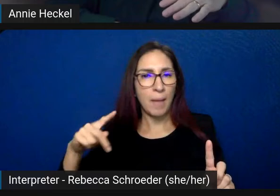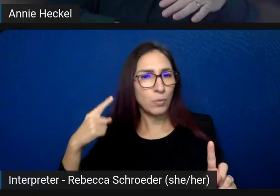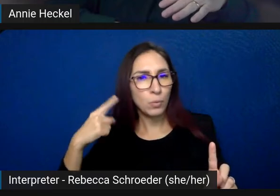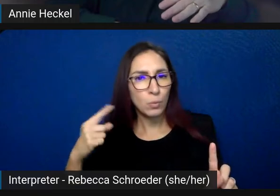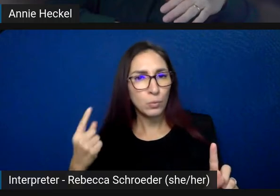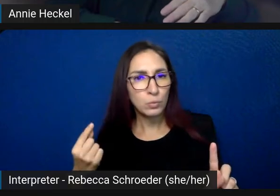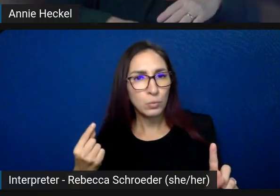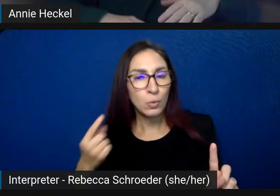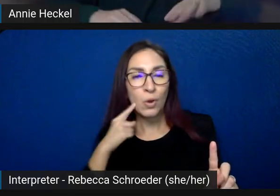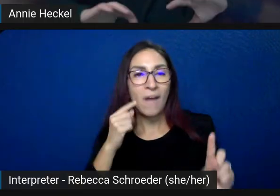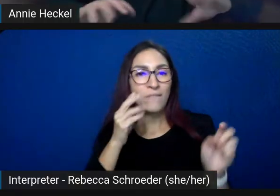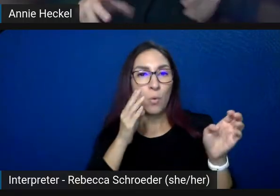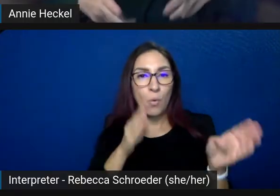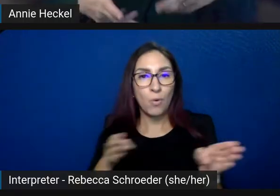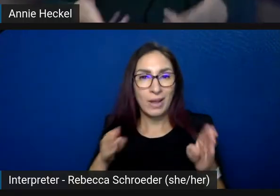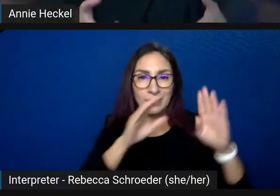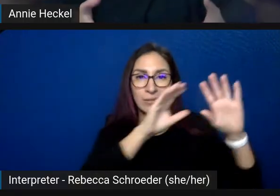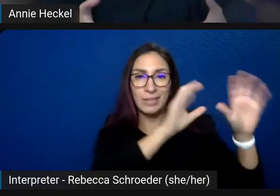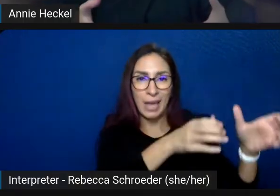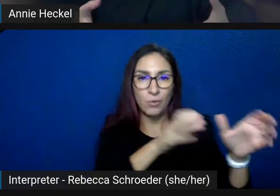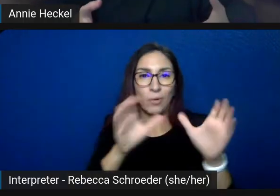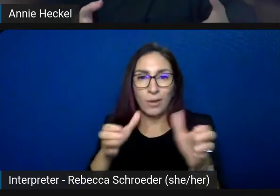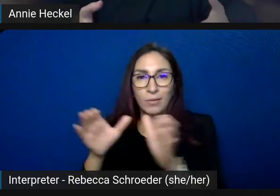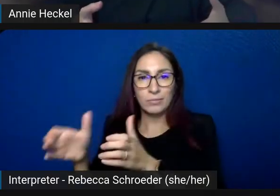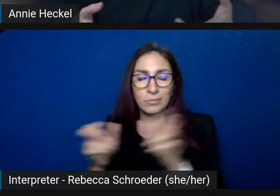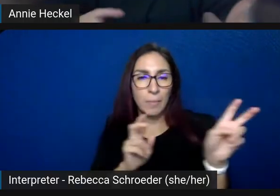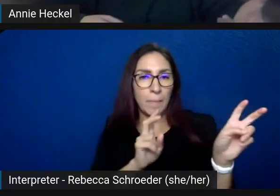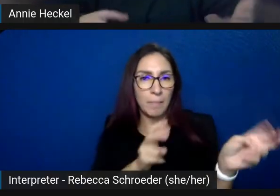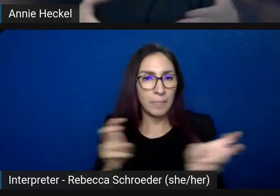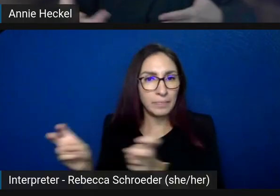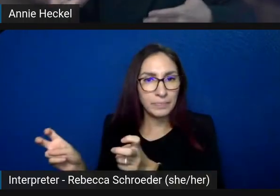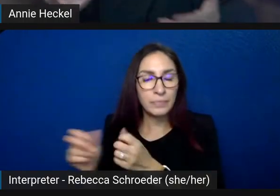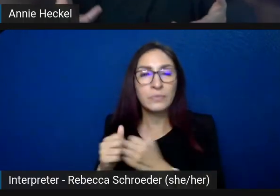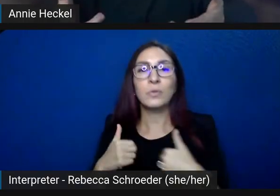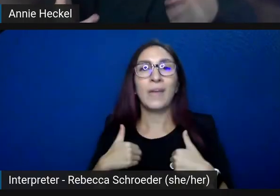The site map, there are certain tags that articles will have,